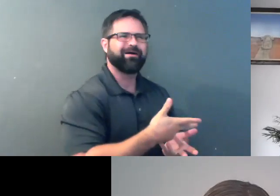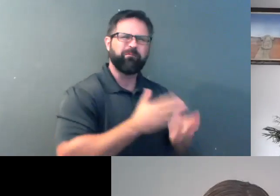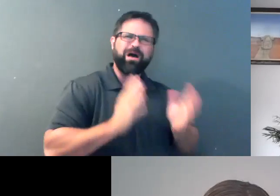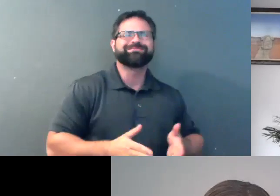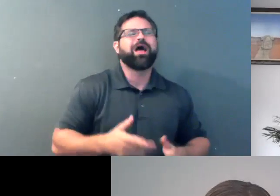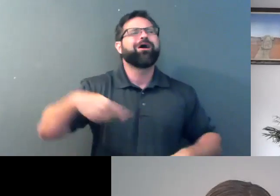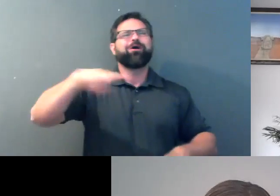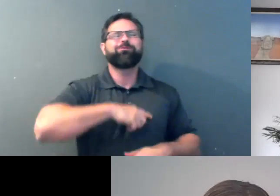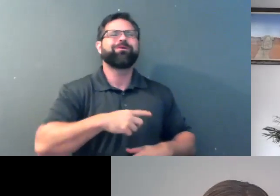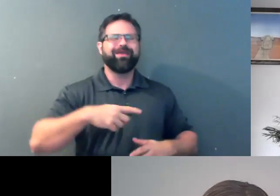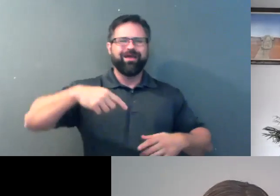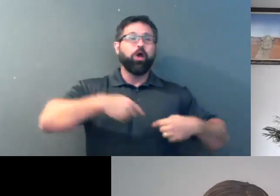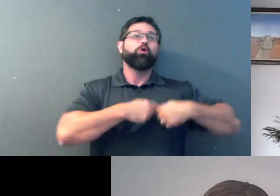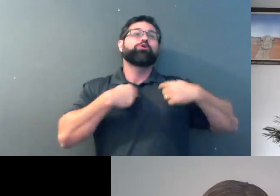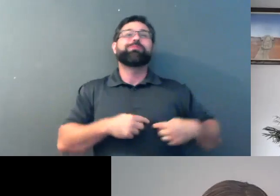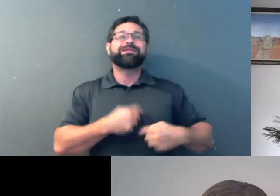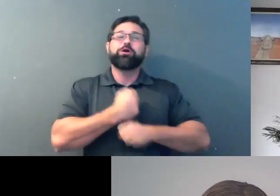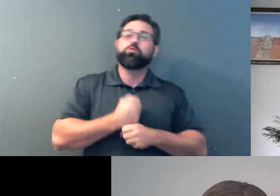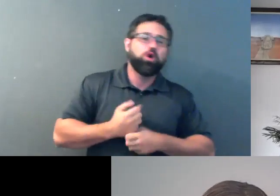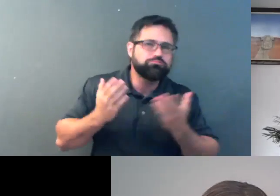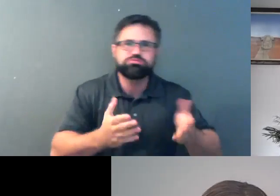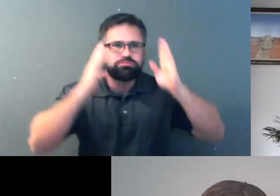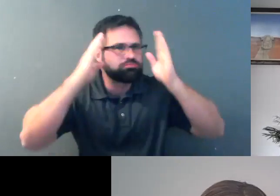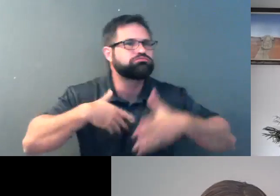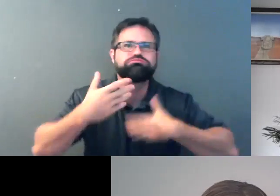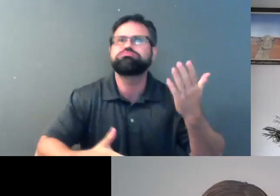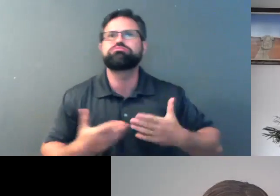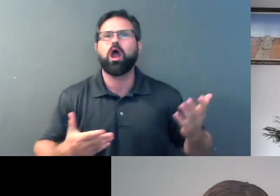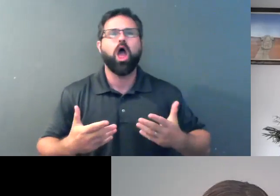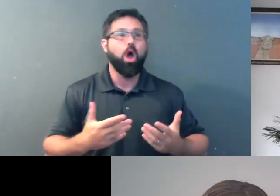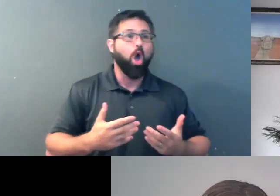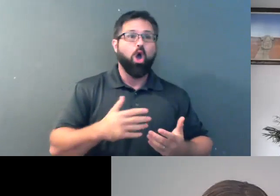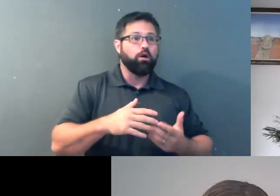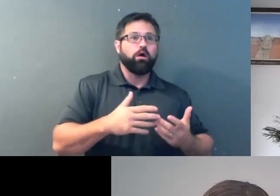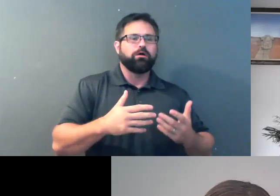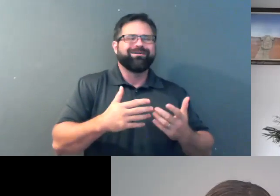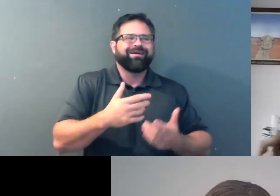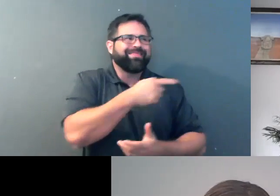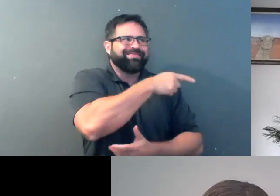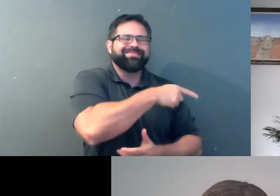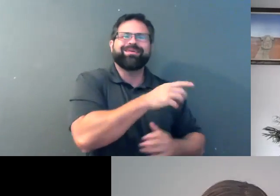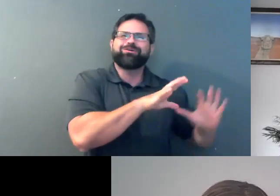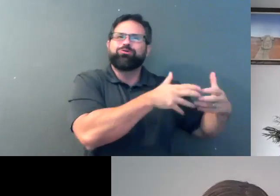humanitarian actors at country level perhaps don't know who are the opd's in their in the area where